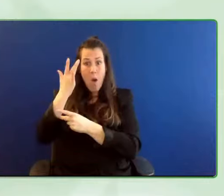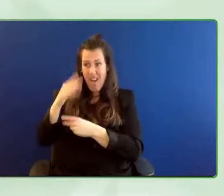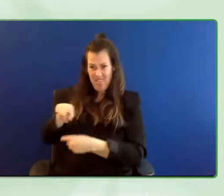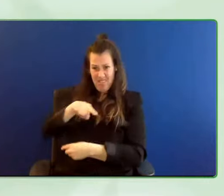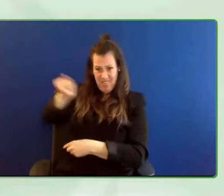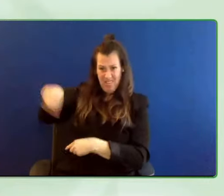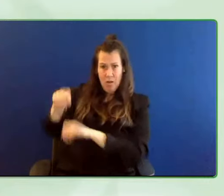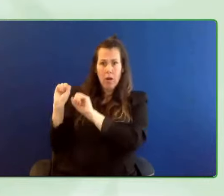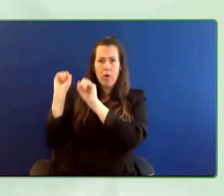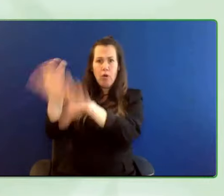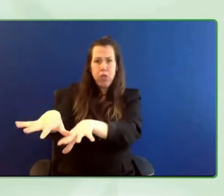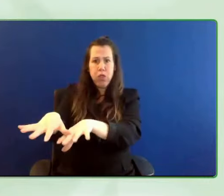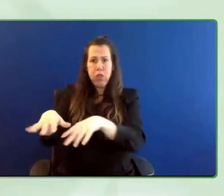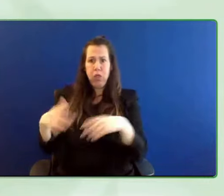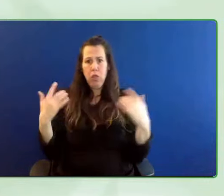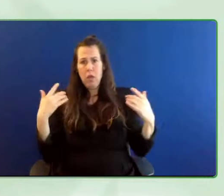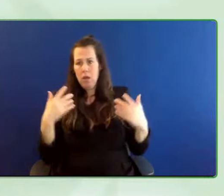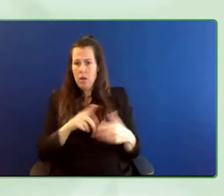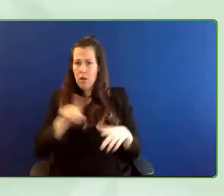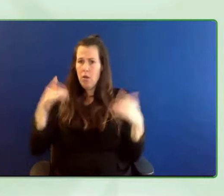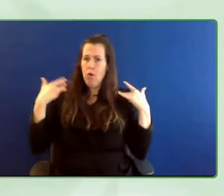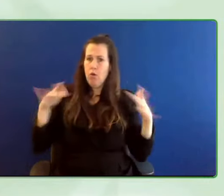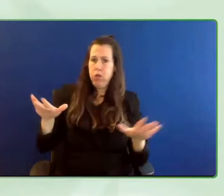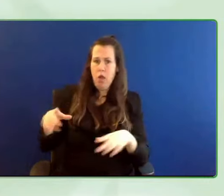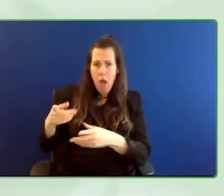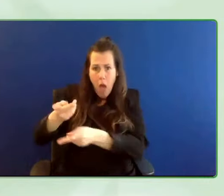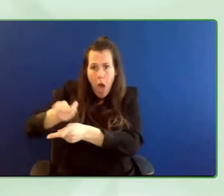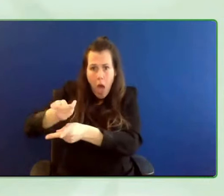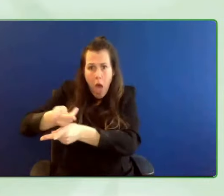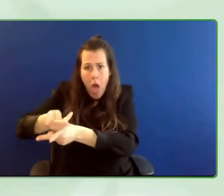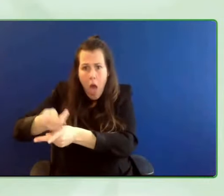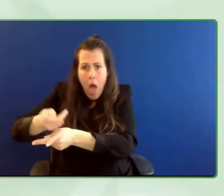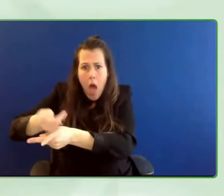feel less burnout because they have the tools they need to be successful.